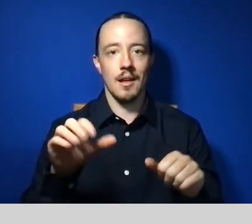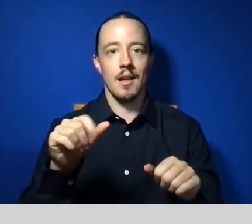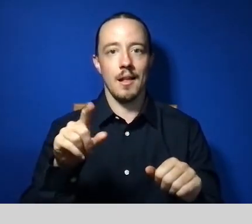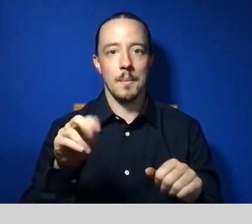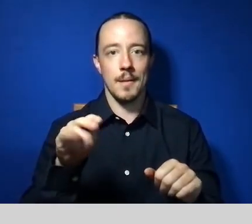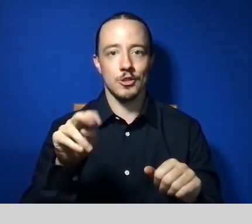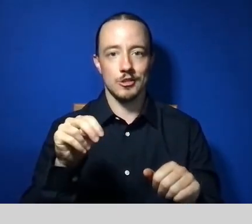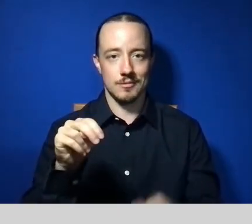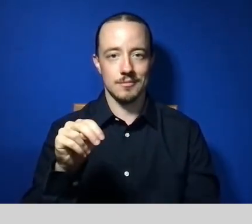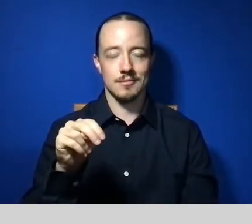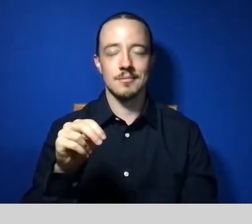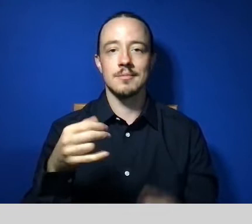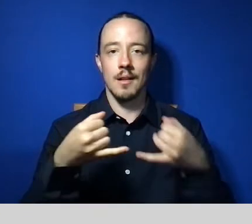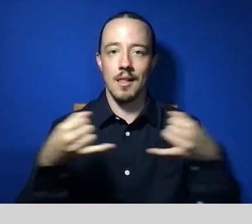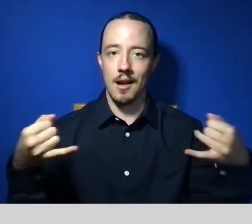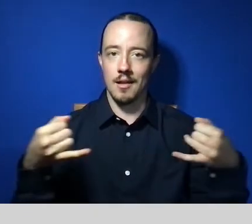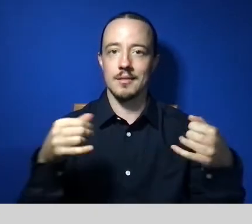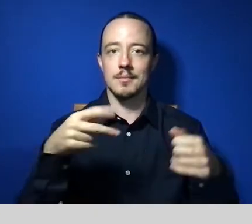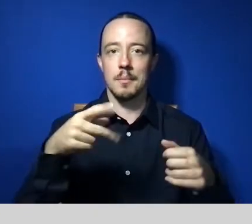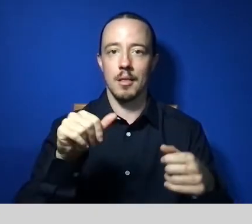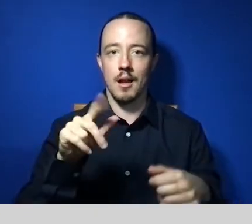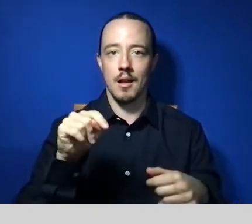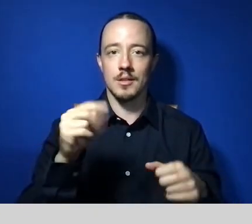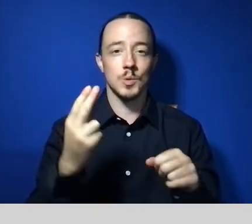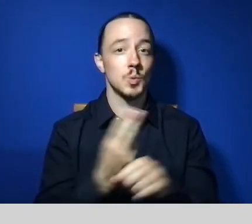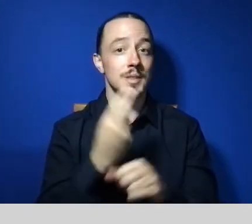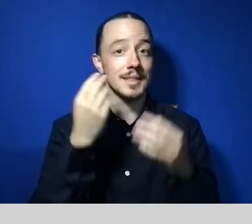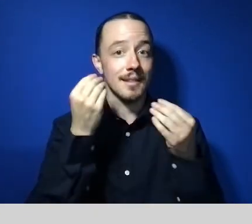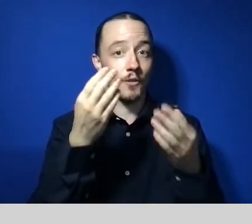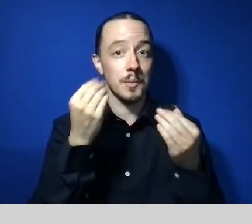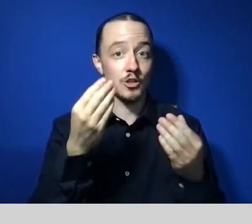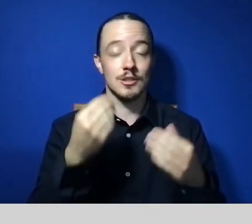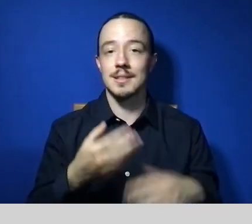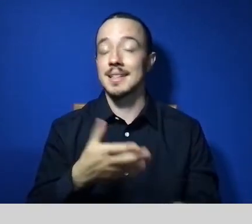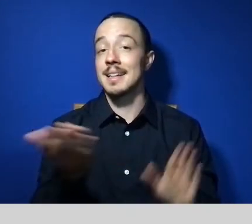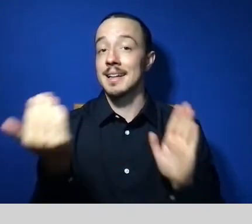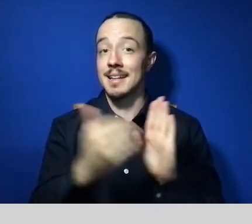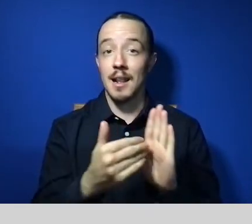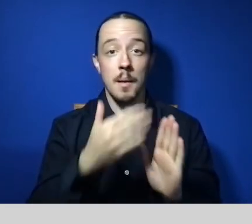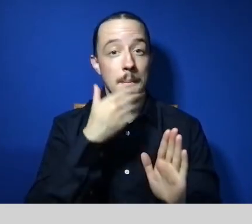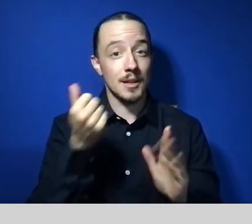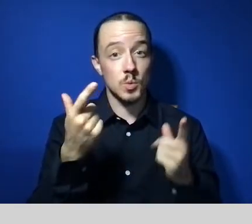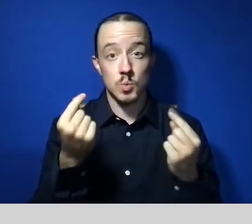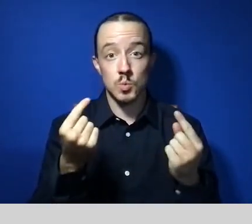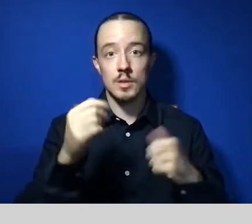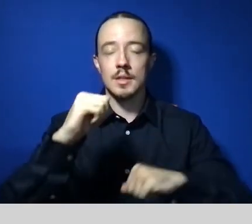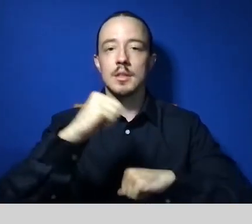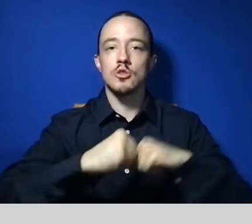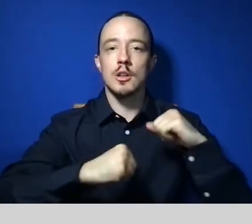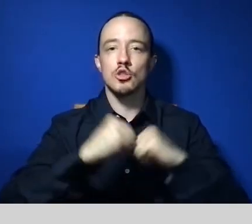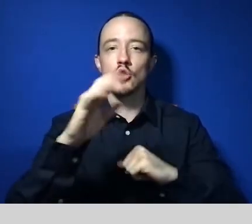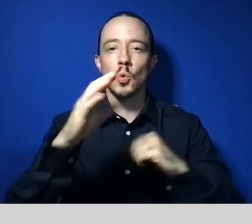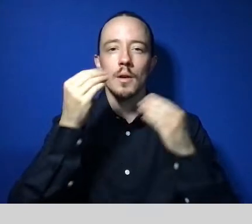animated line plot using data. And again, the best way to do it is to structure your data set.